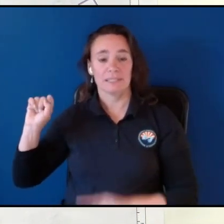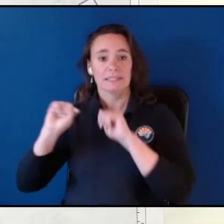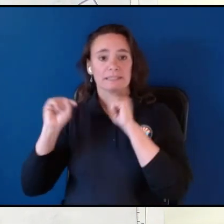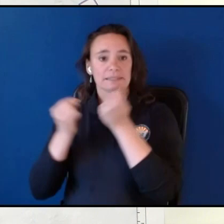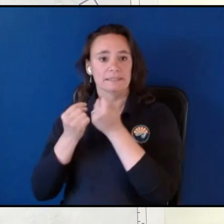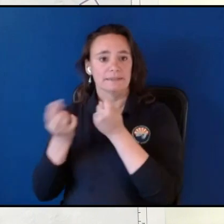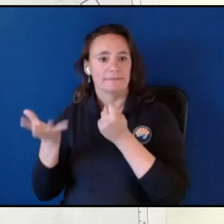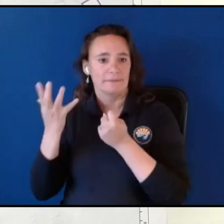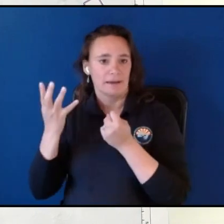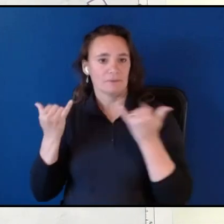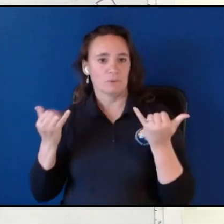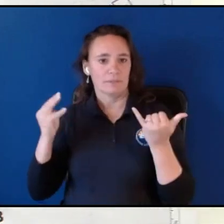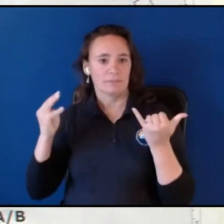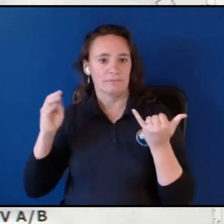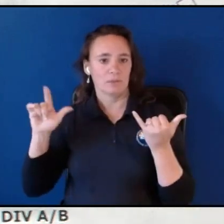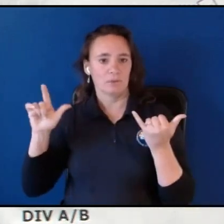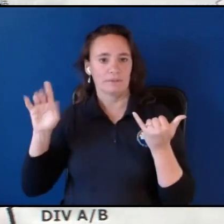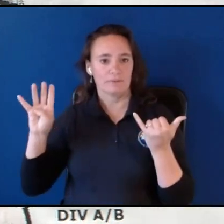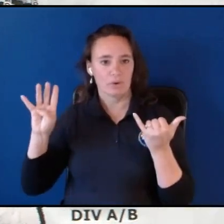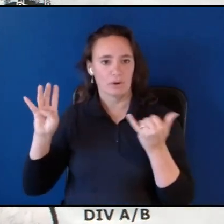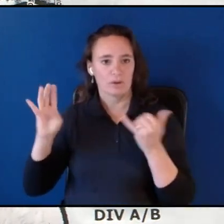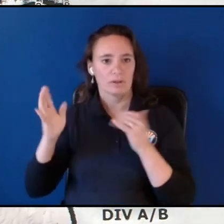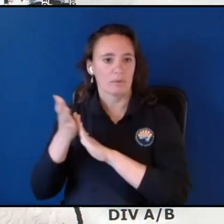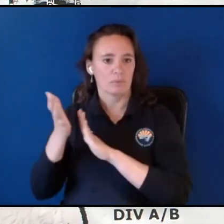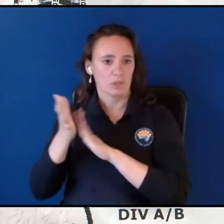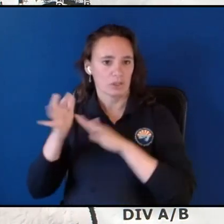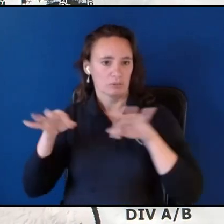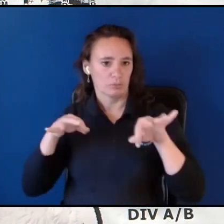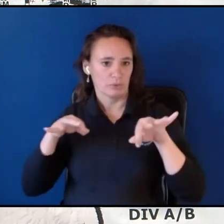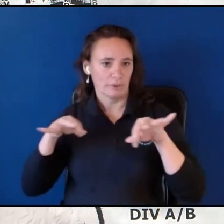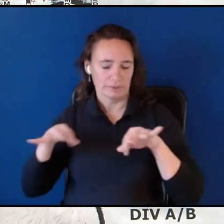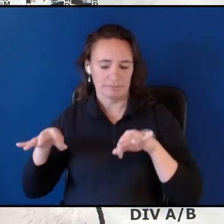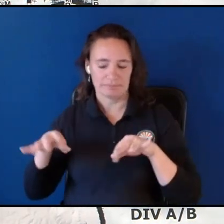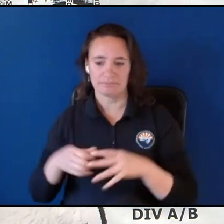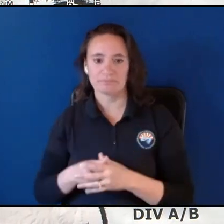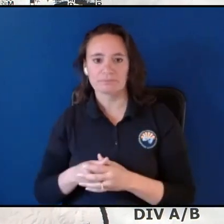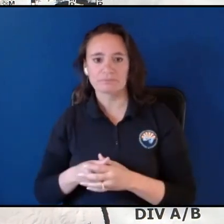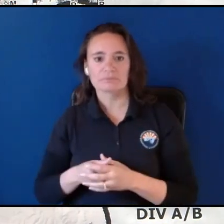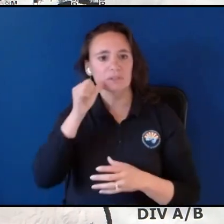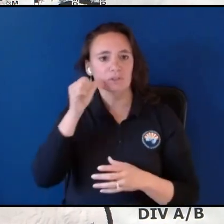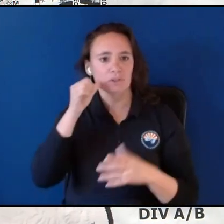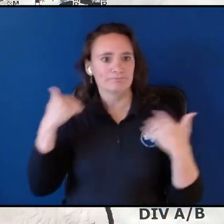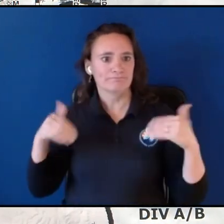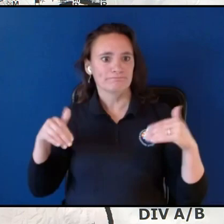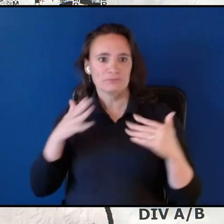Alright, wanted to start, yesterday had a very productive day even though given the elements we endured but which